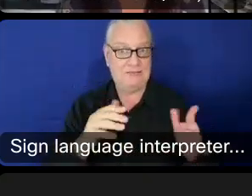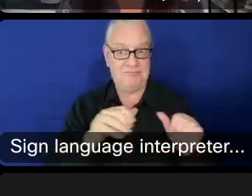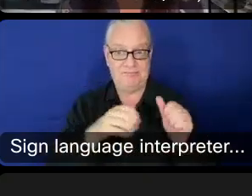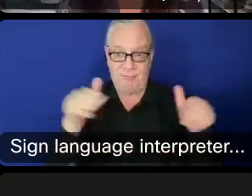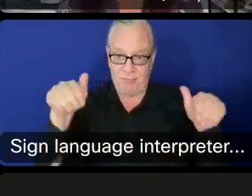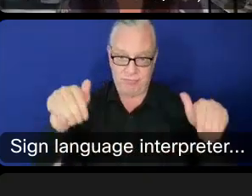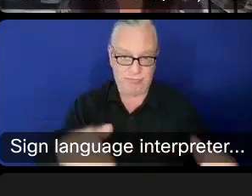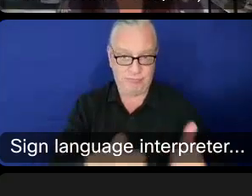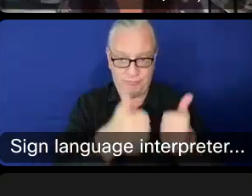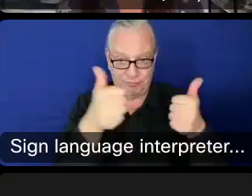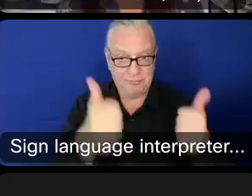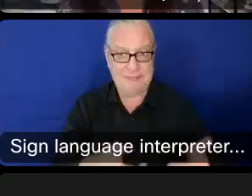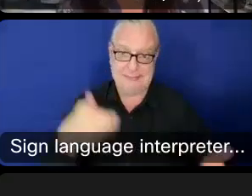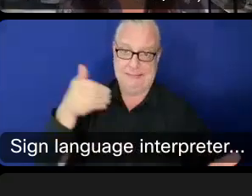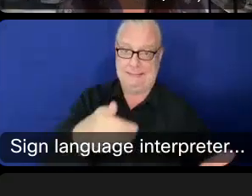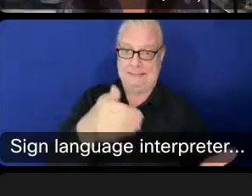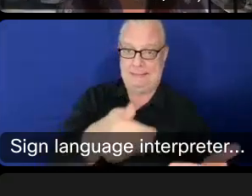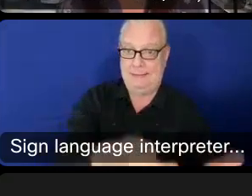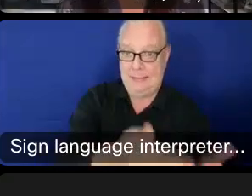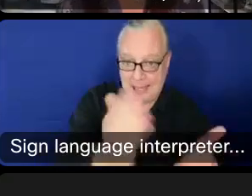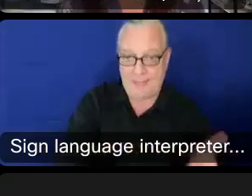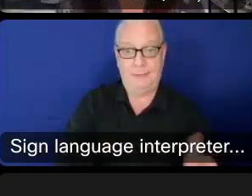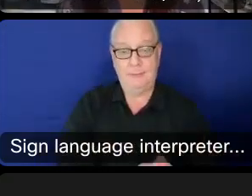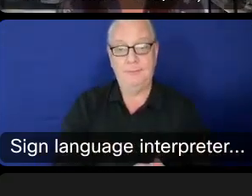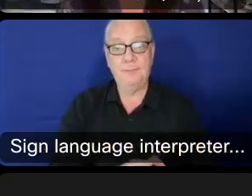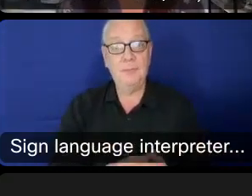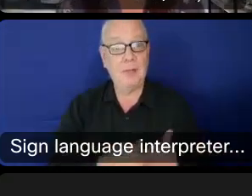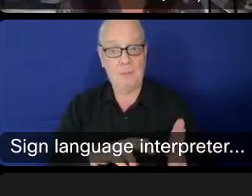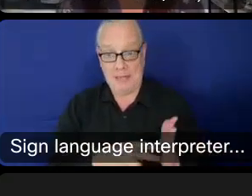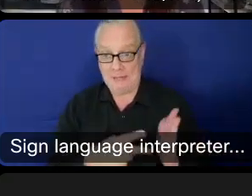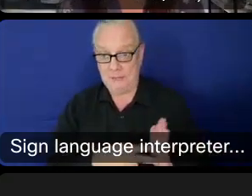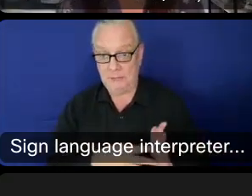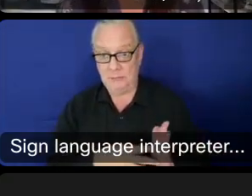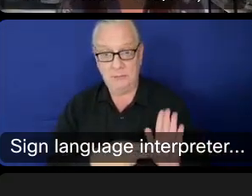So, what this means is that when a person was diagnosed with HIV,